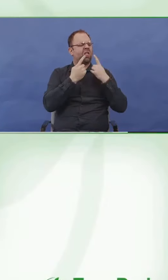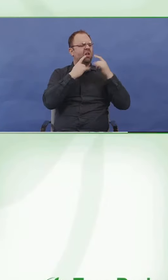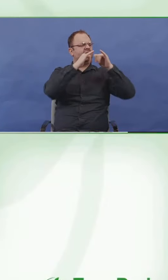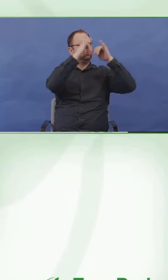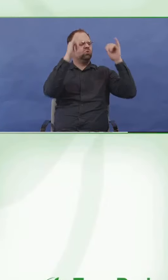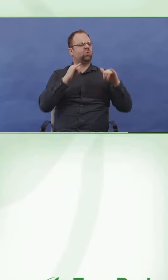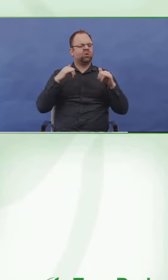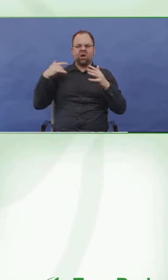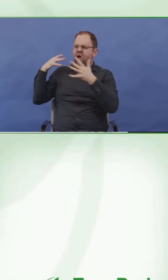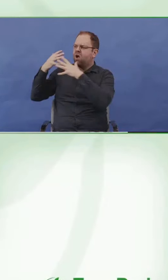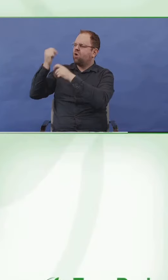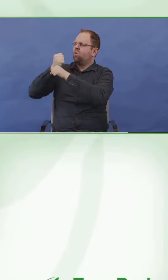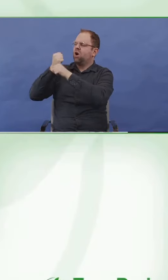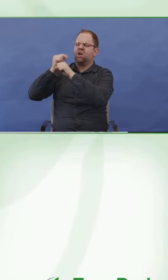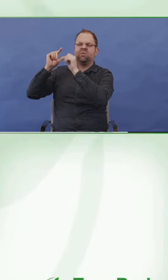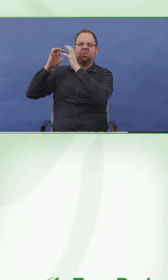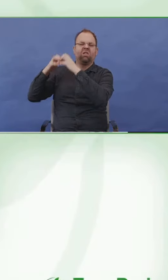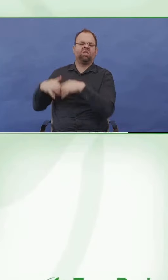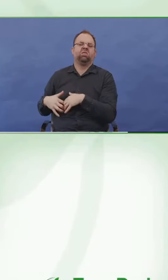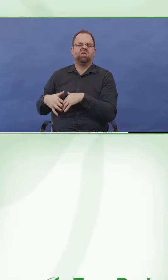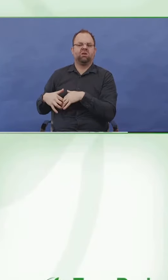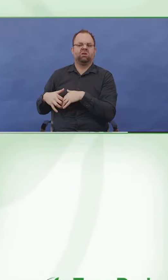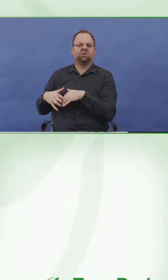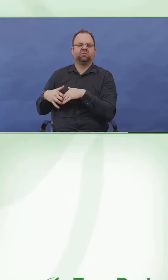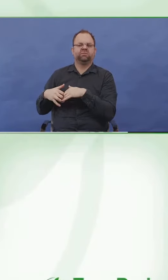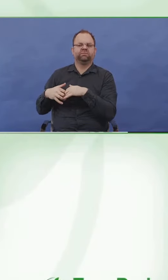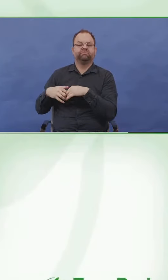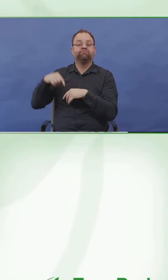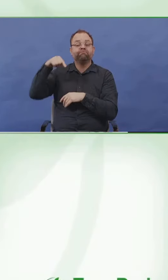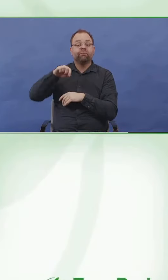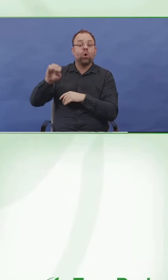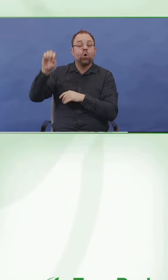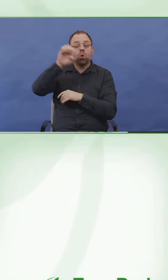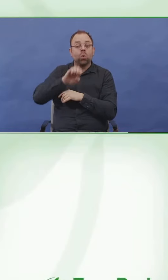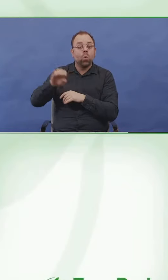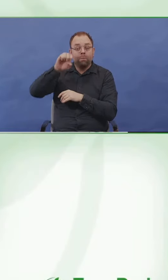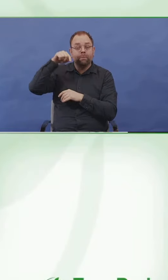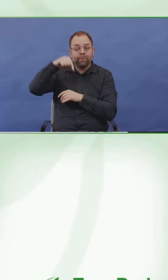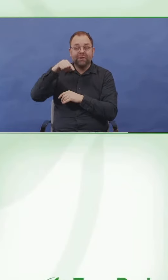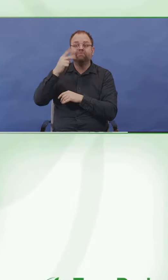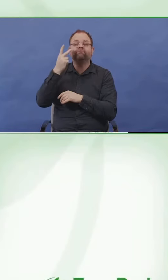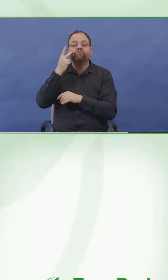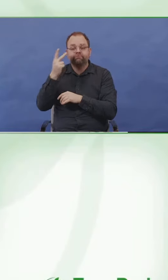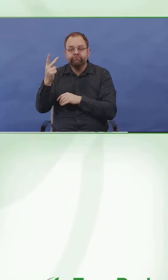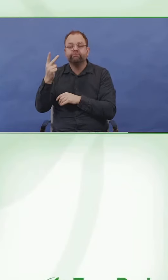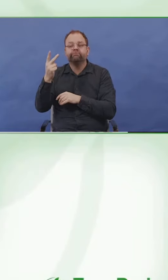Many of you probably heard about it. And the recommendations of long-term care.